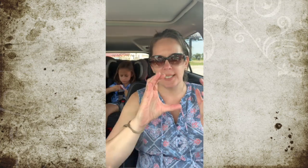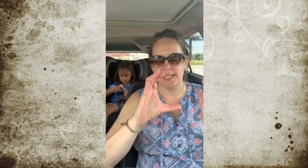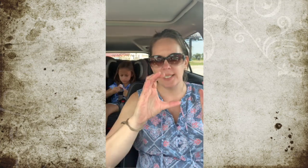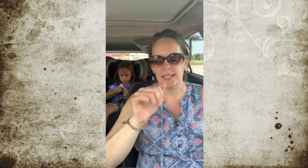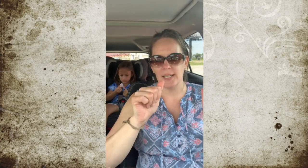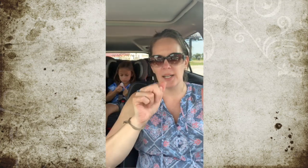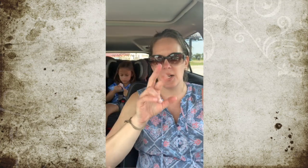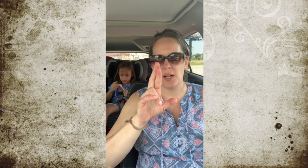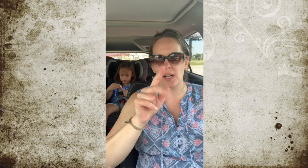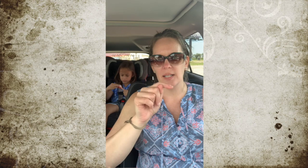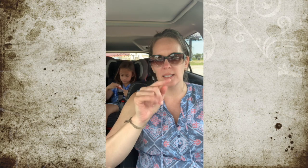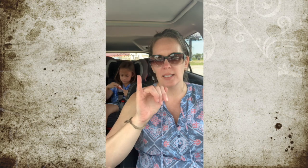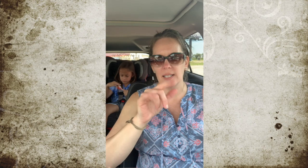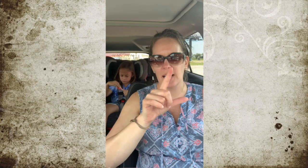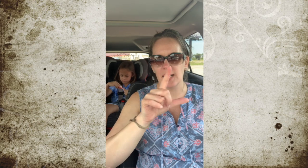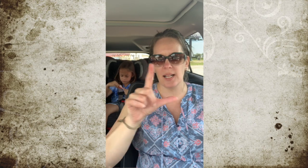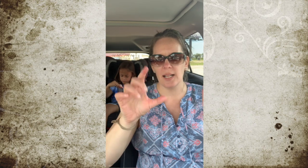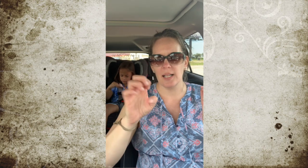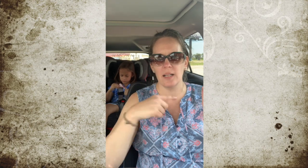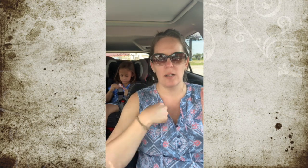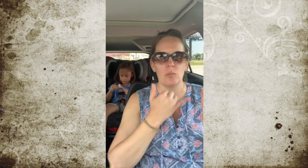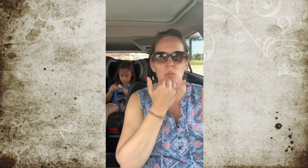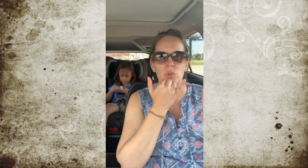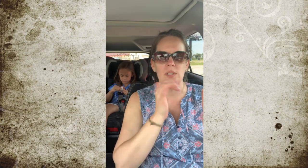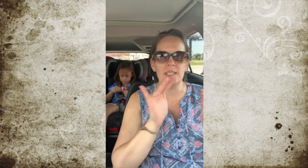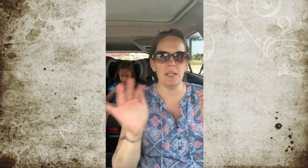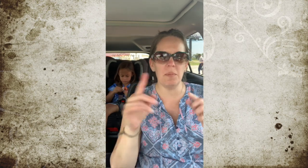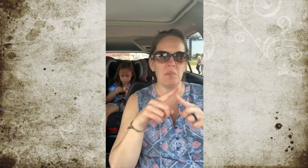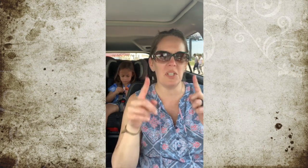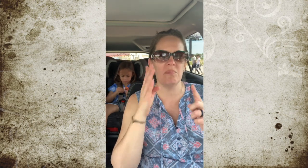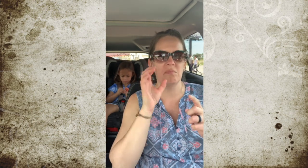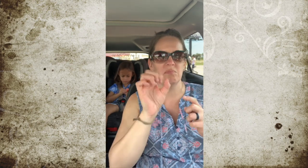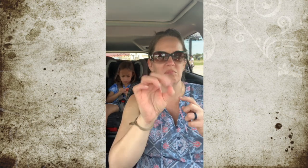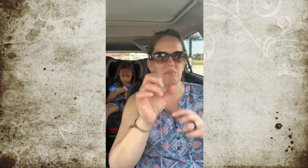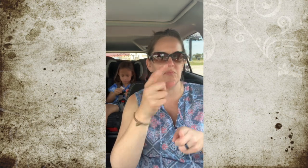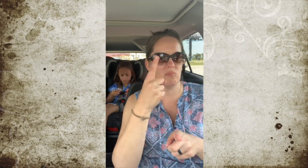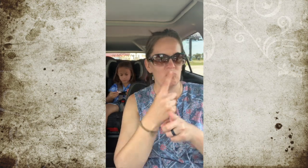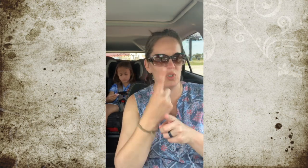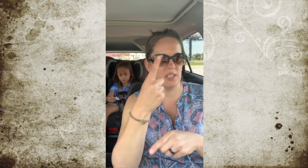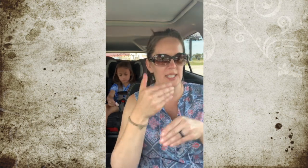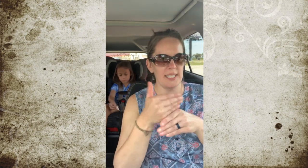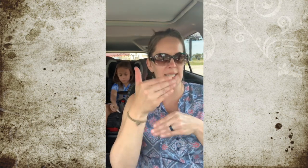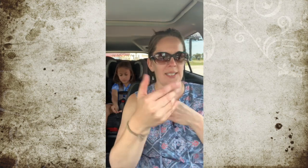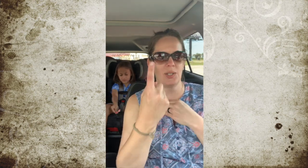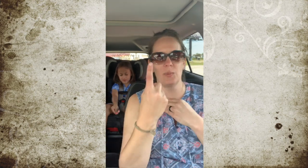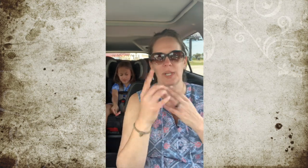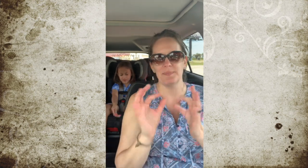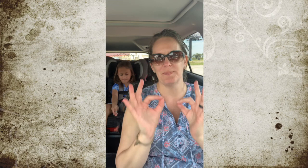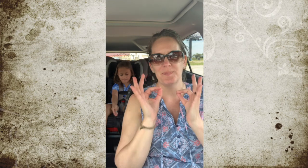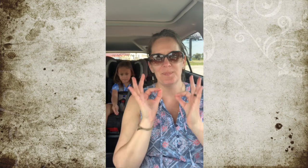Cartville, I bet I fingerspelled wrong city when we stop in that city I will spell it correct all right?